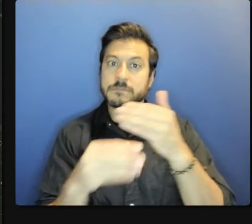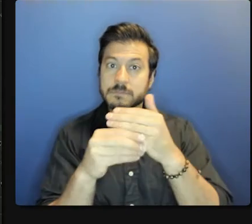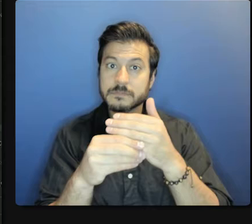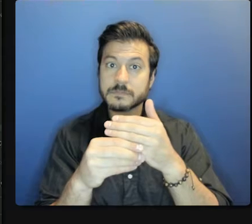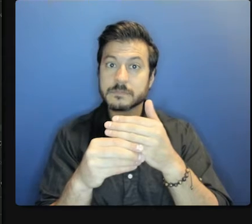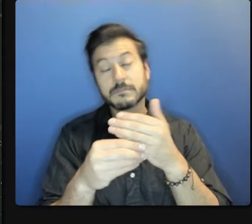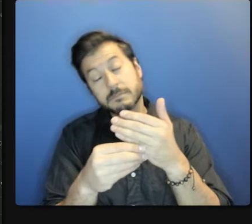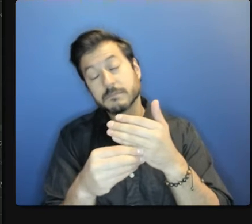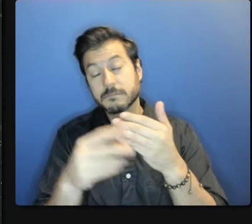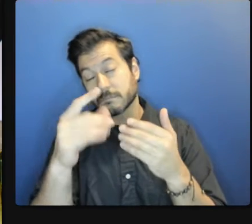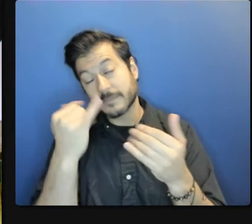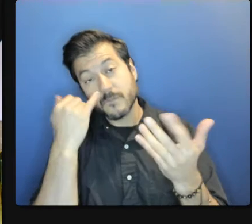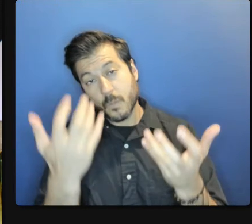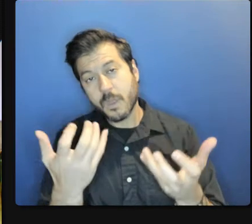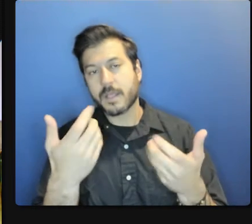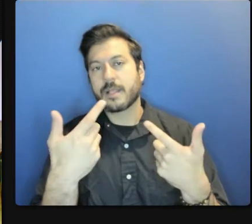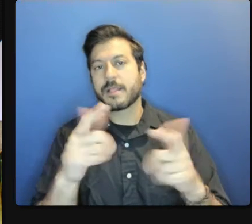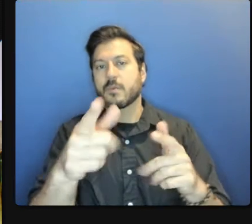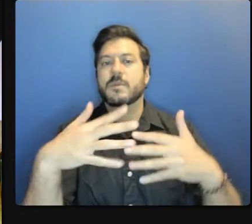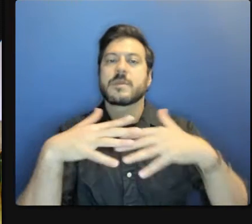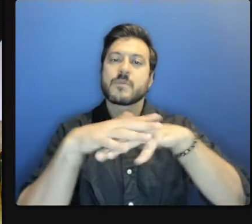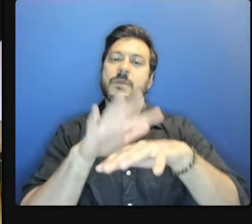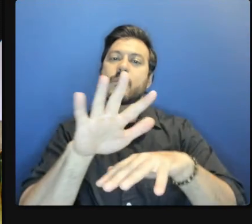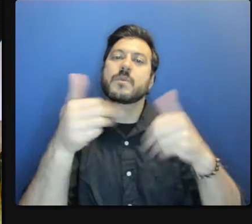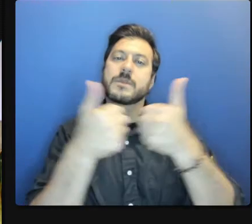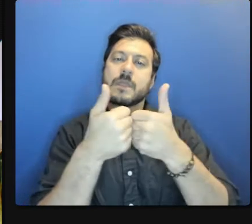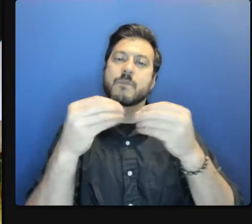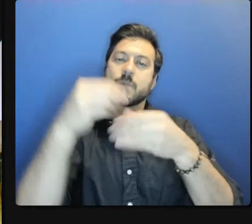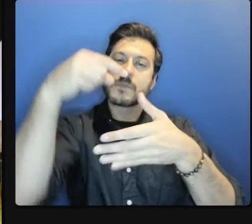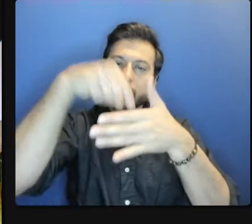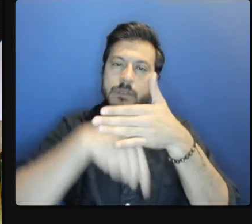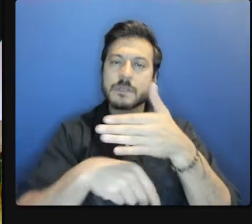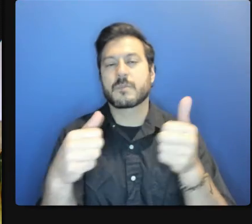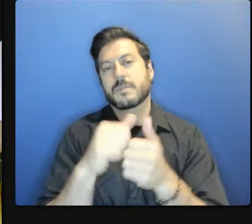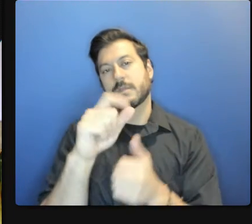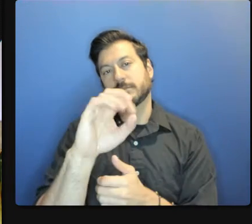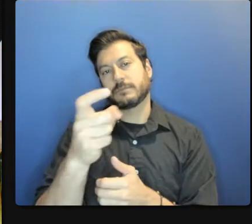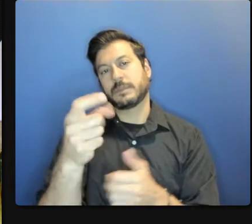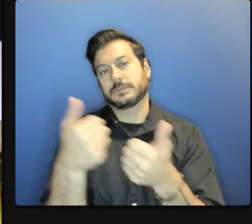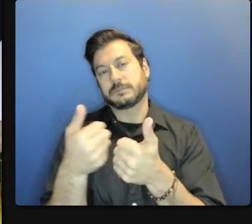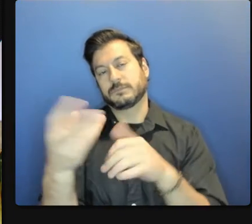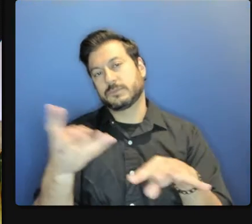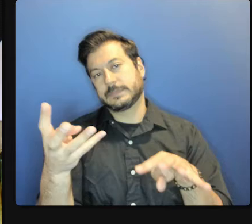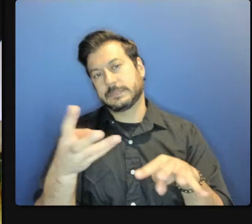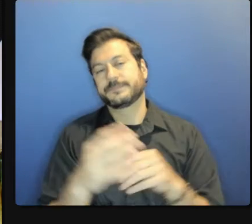that would additionally, and optionally, allow you to integrate your game deeply with Xbox game streaming,